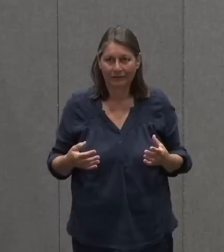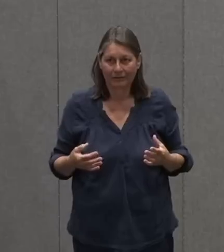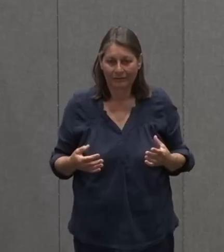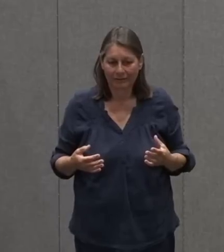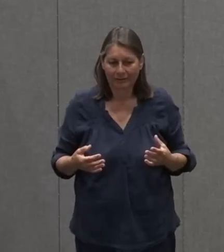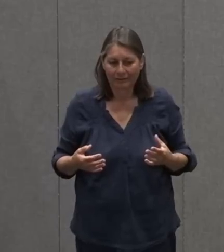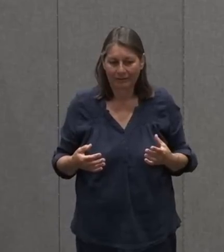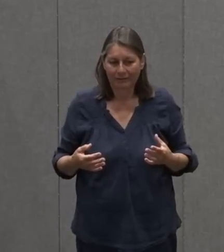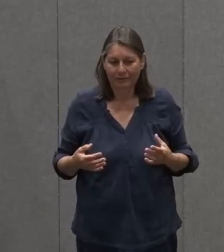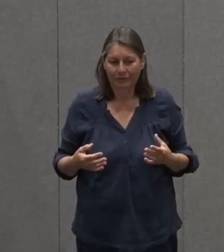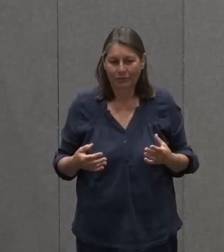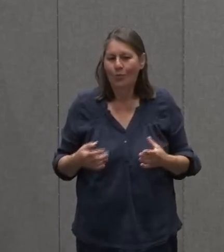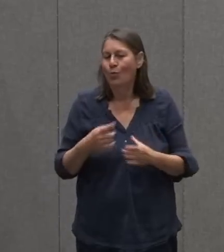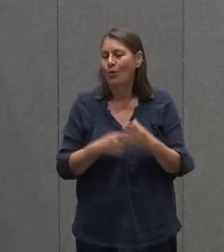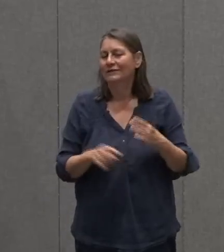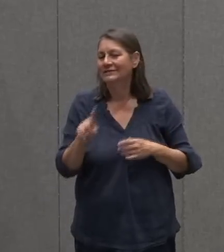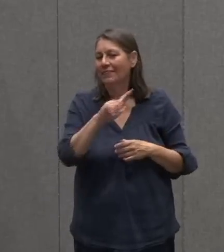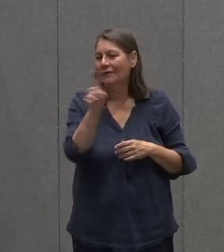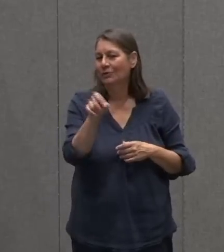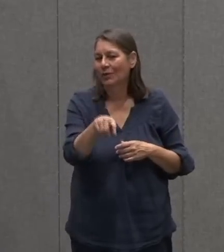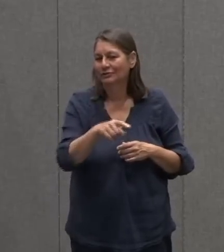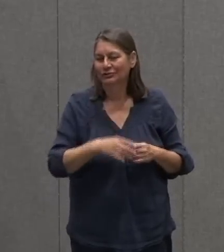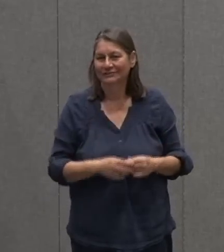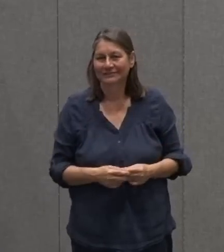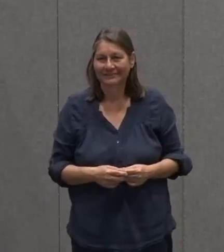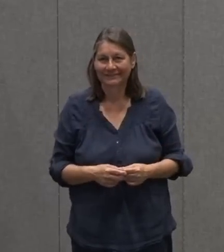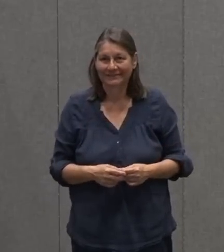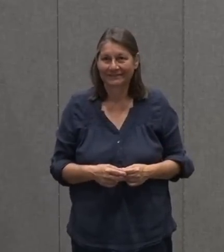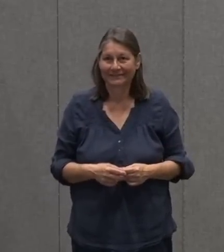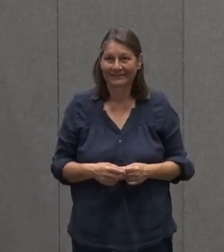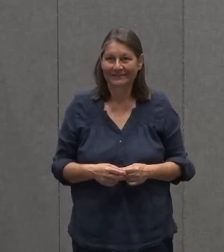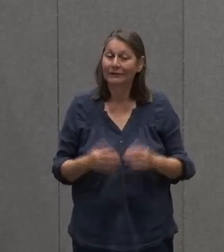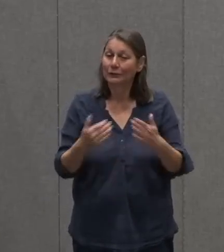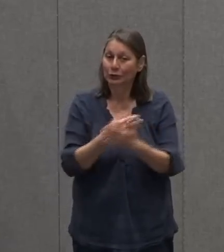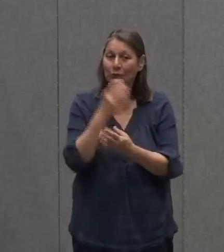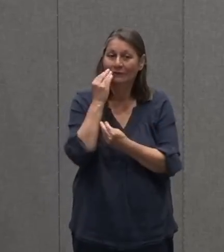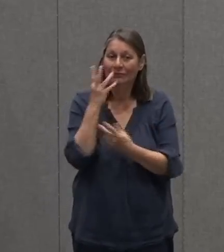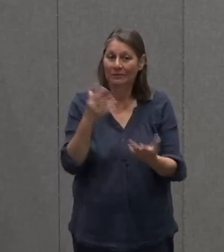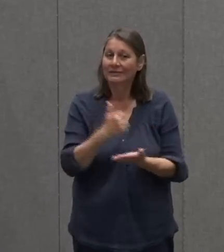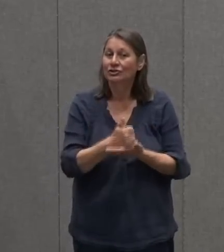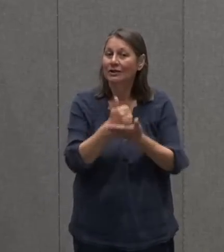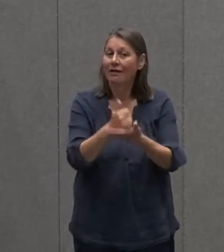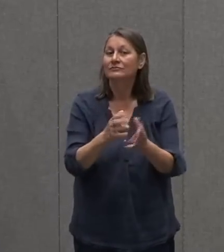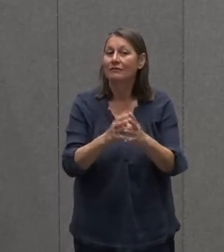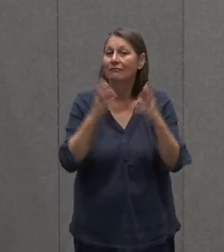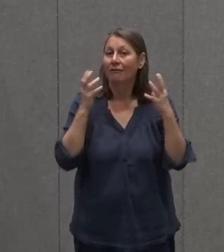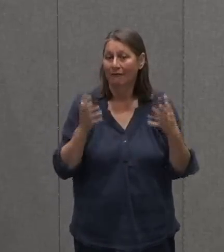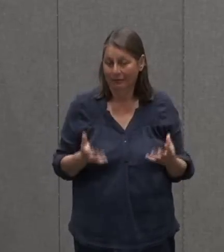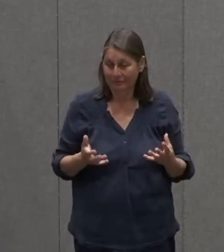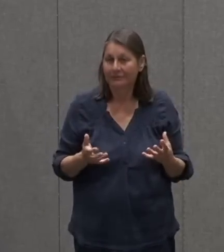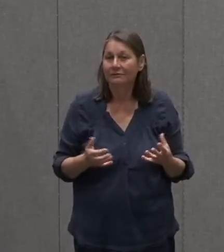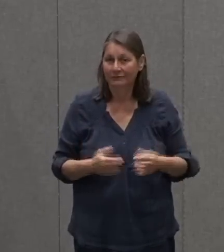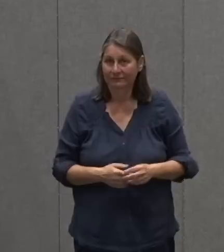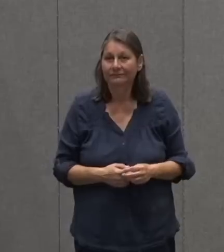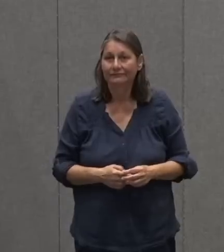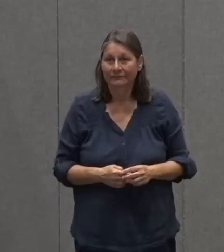Definitely, probably can this new information does help us a lot, right. So, let's see.